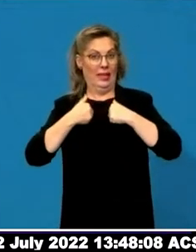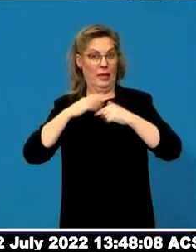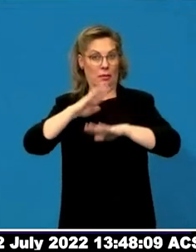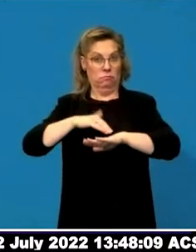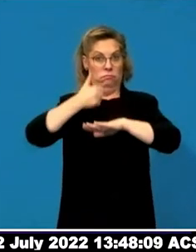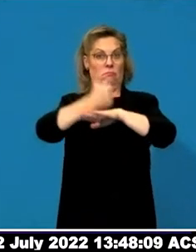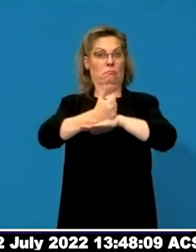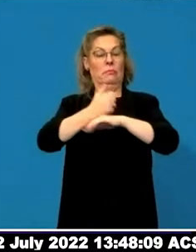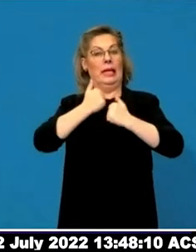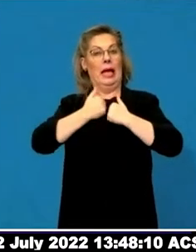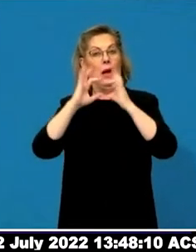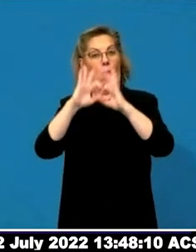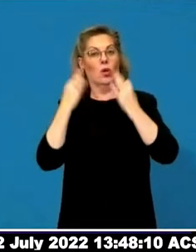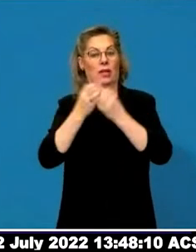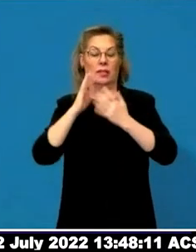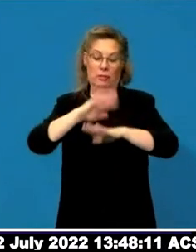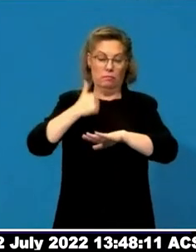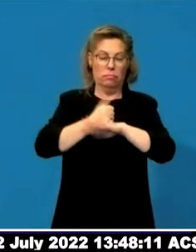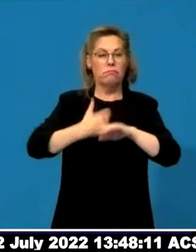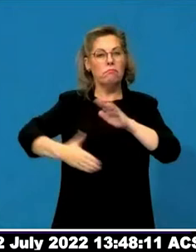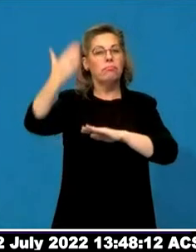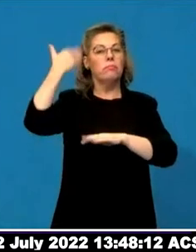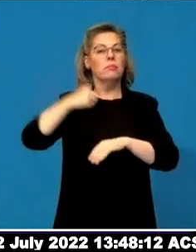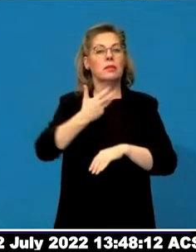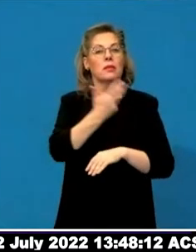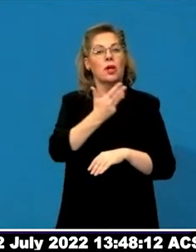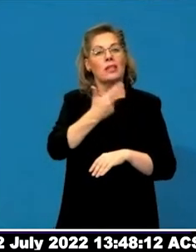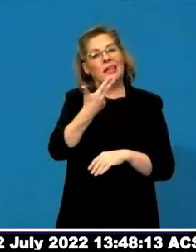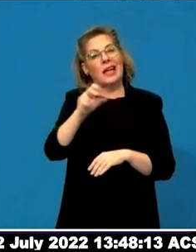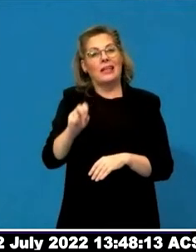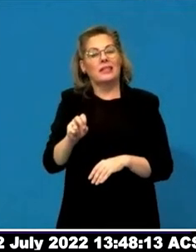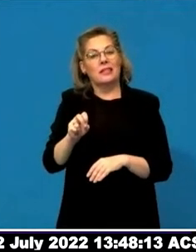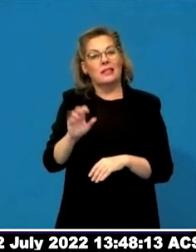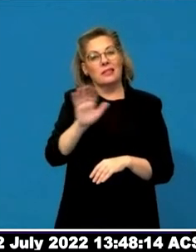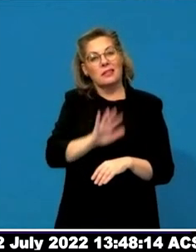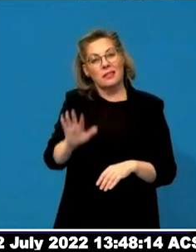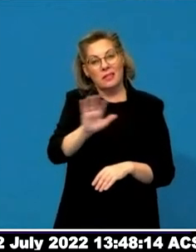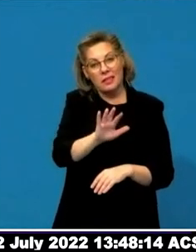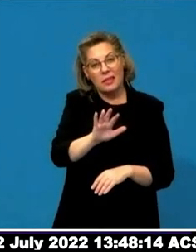We thought, you know, we - now we thought we're going to be safe